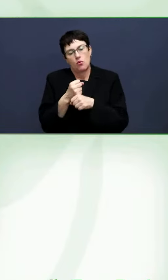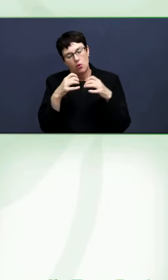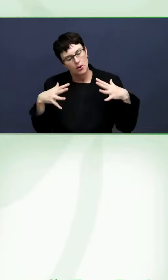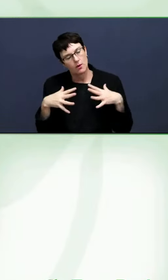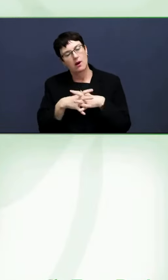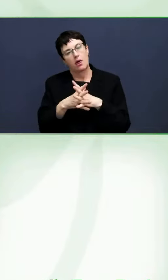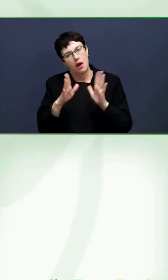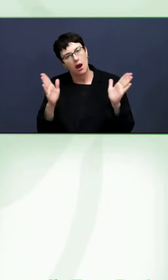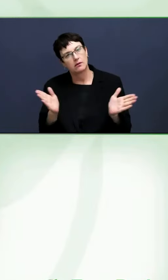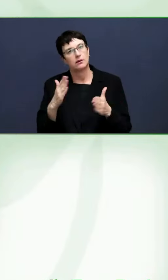We will close.